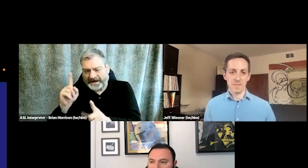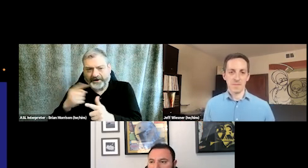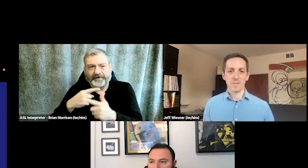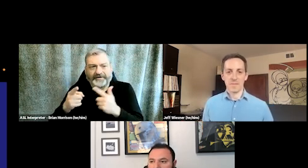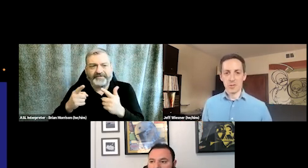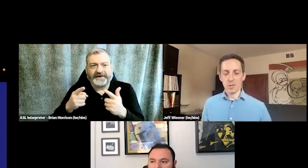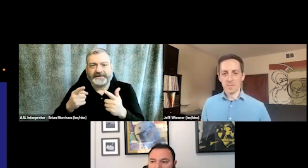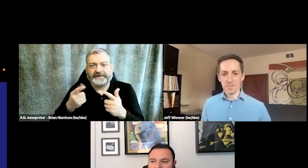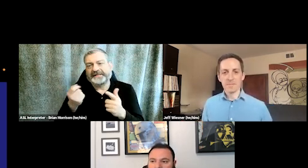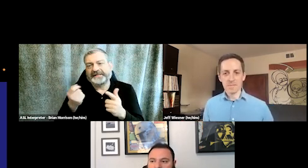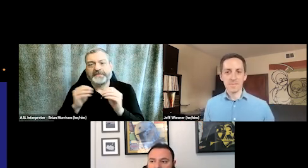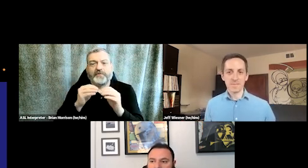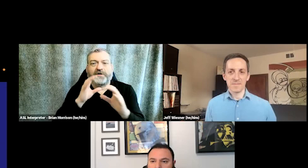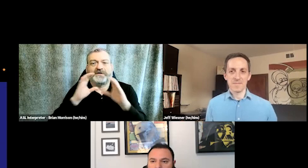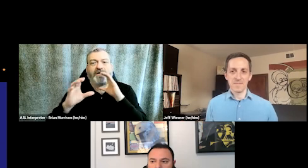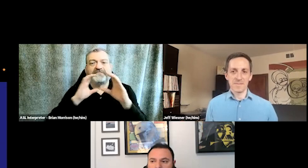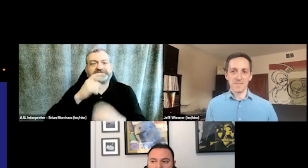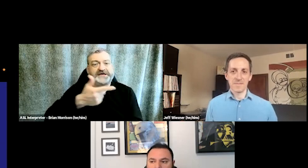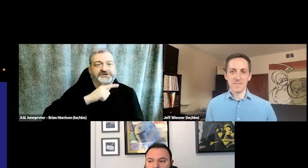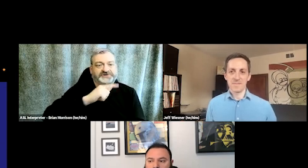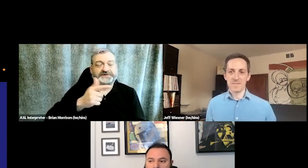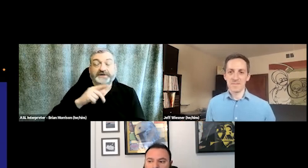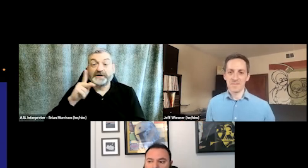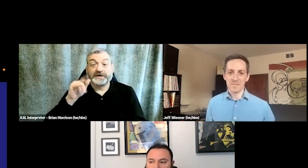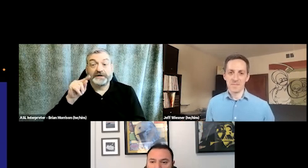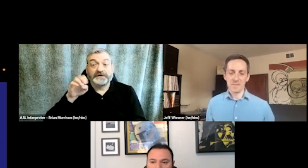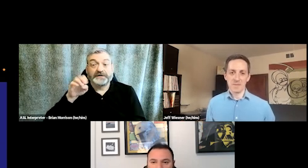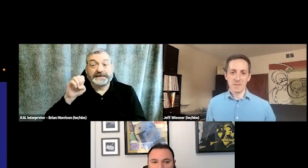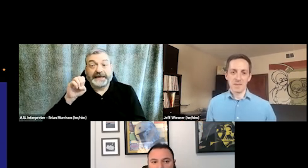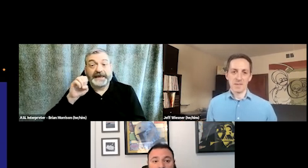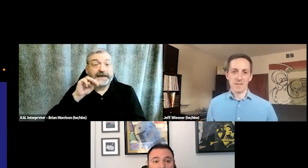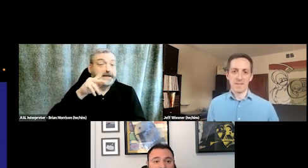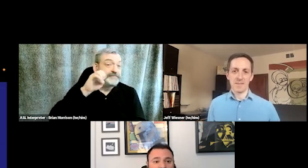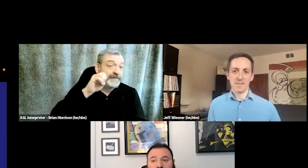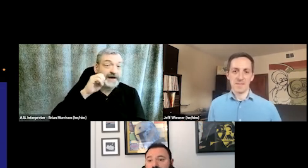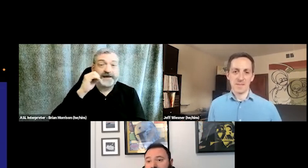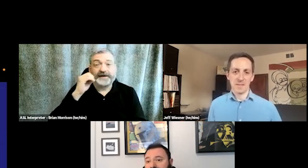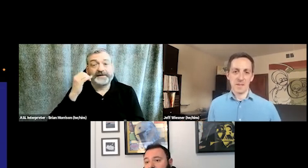So, Katie, if you're available mike, if you're available to jump in and have